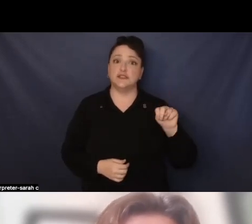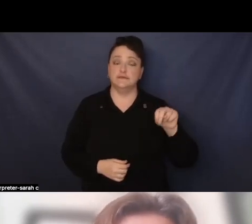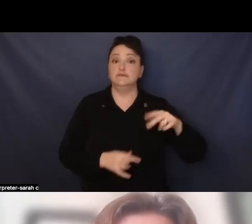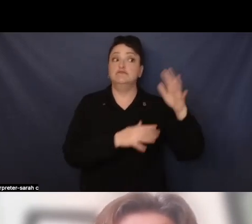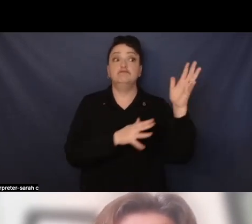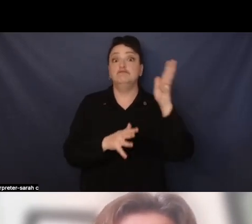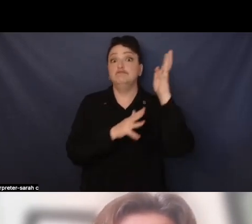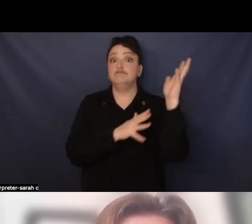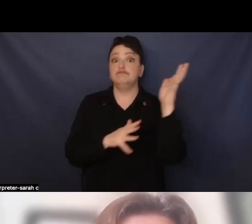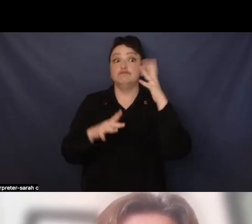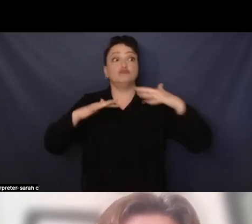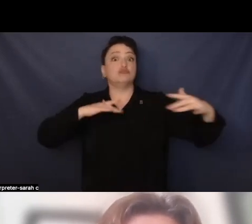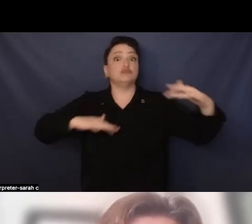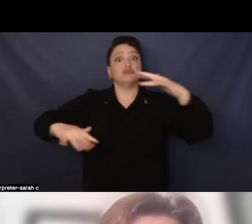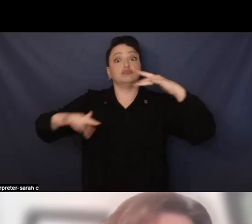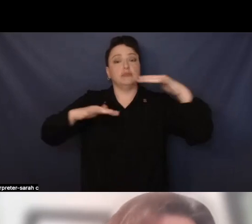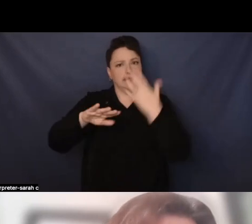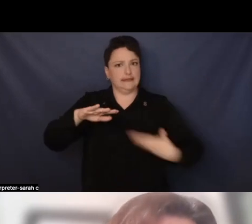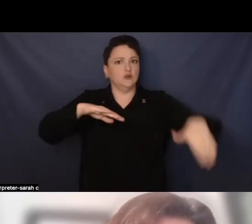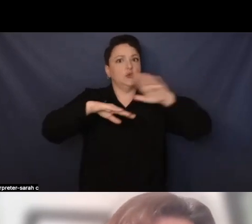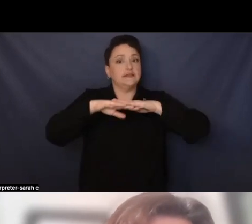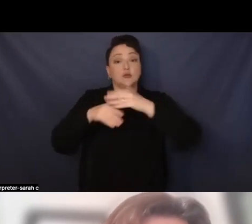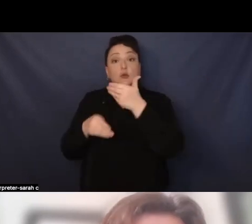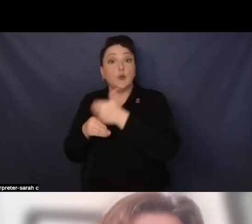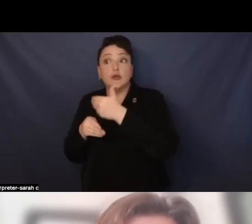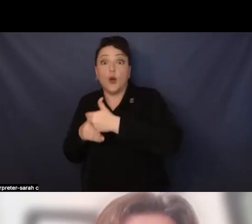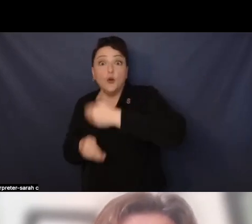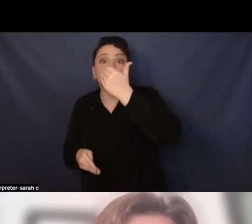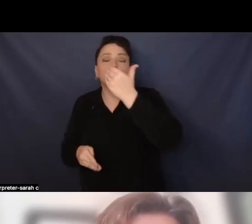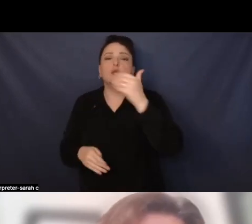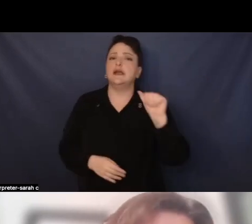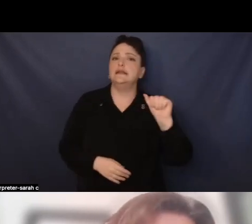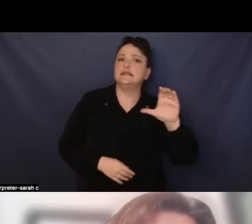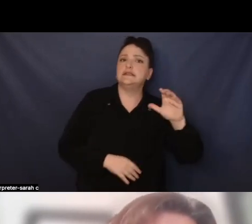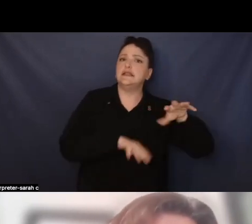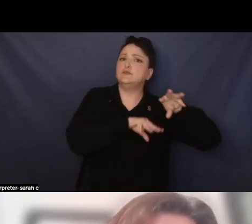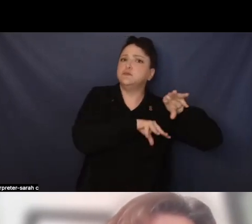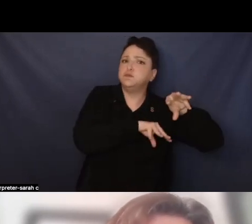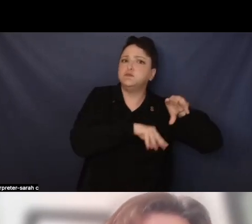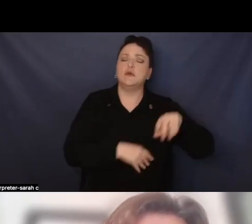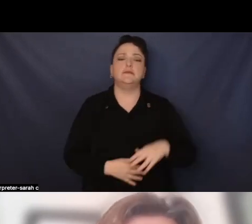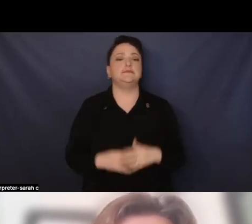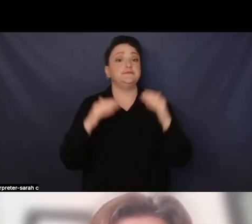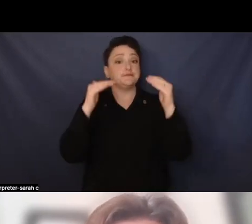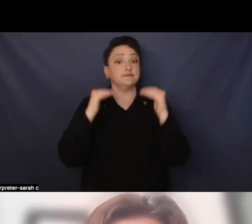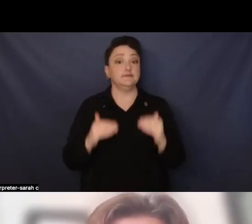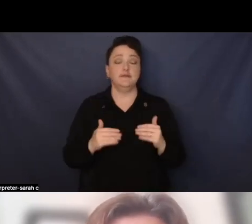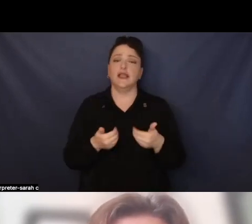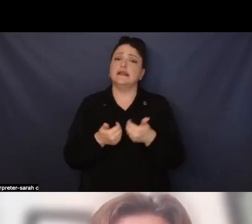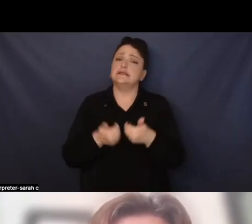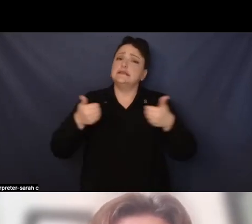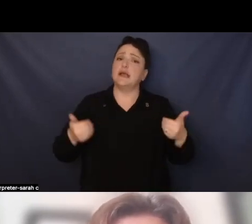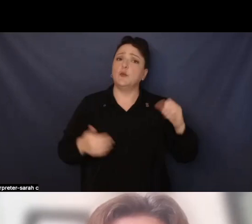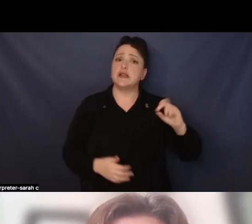Separate space for waiting on site. So waiting in a separate room. So you are not near members